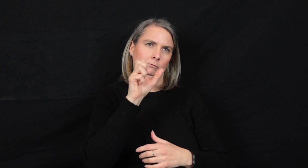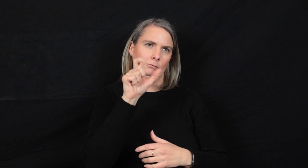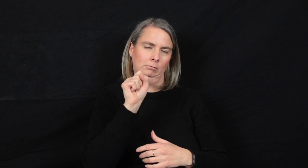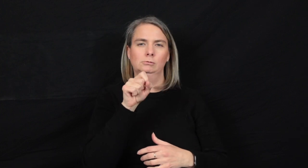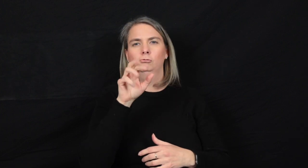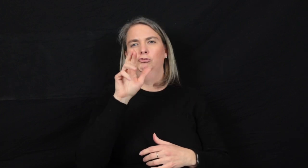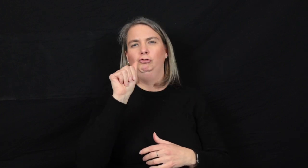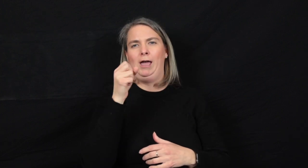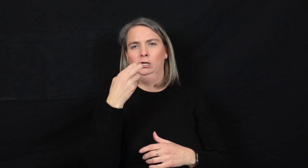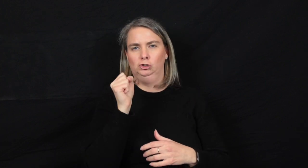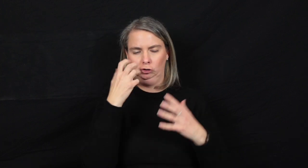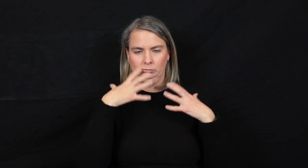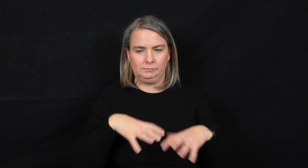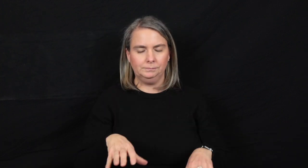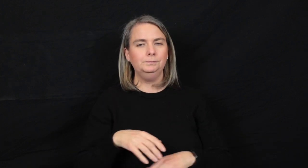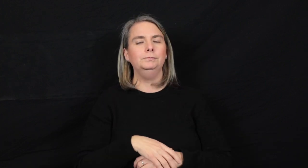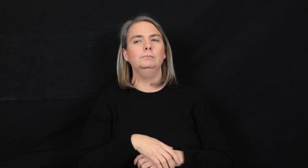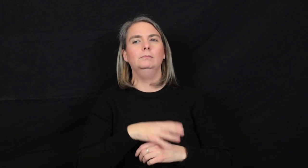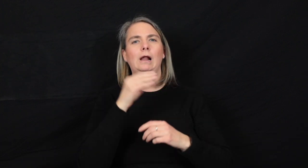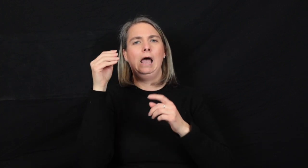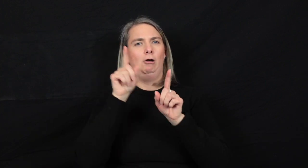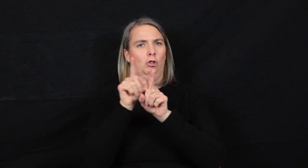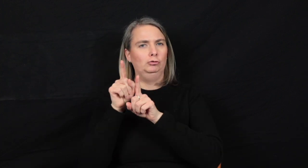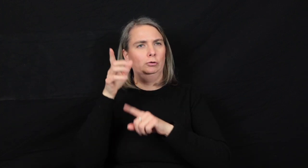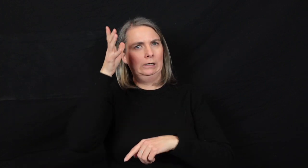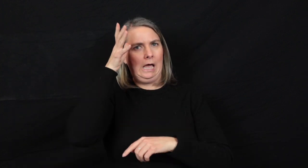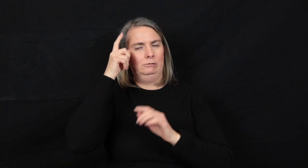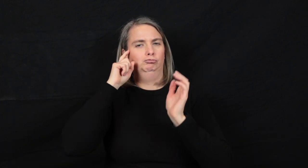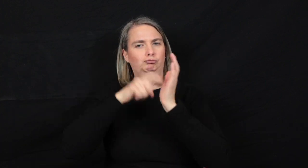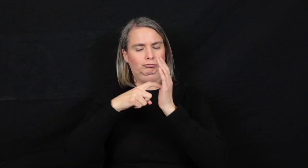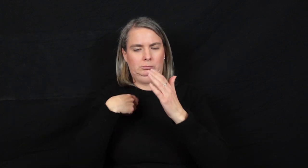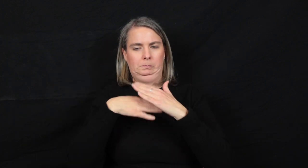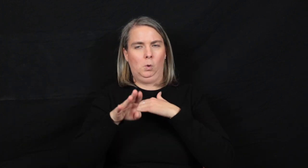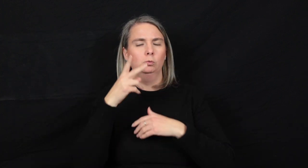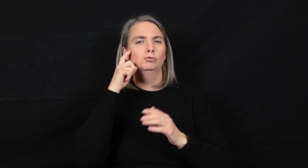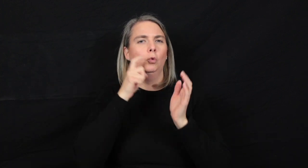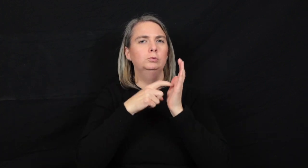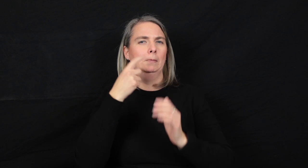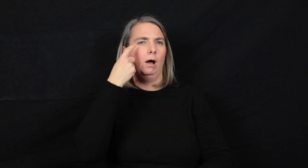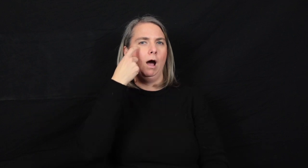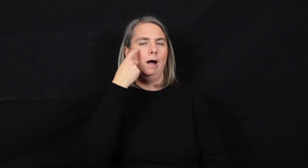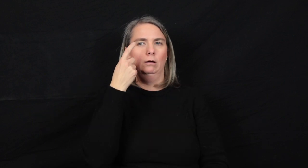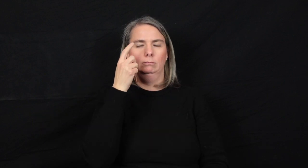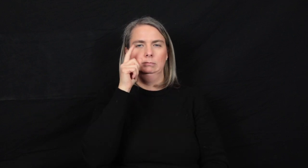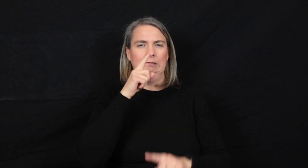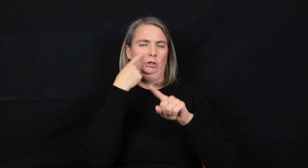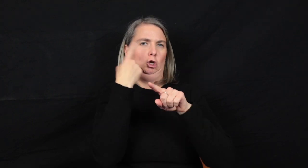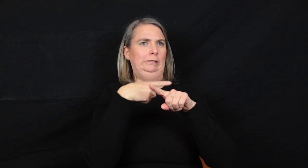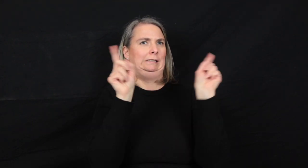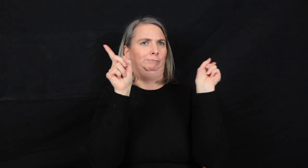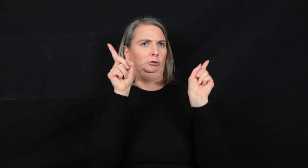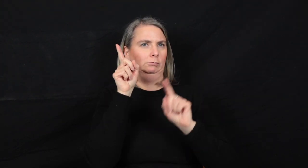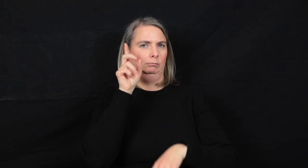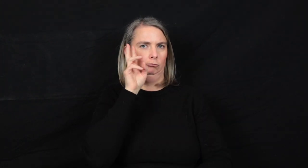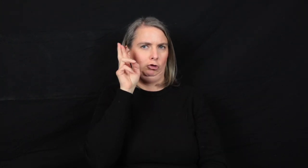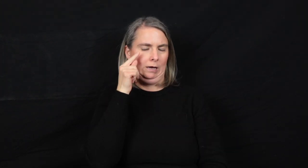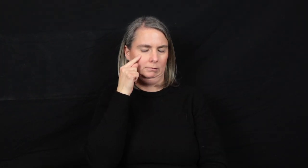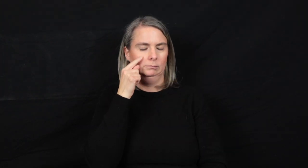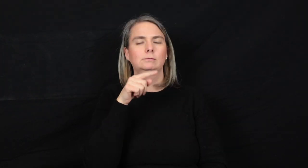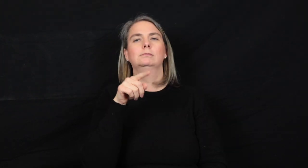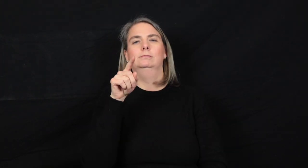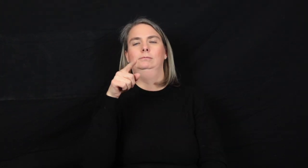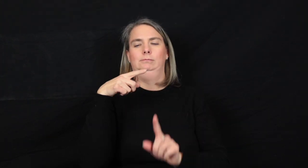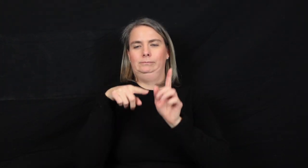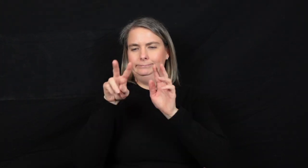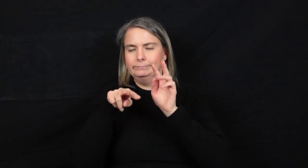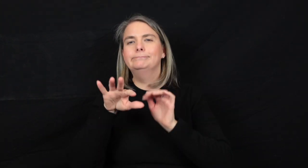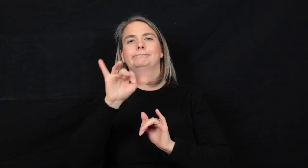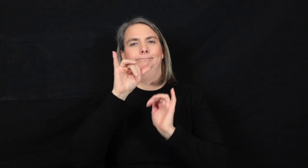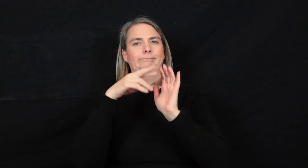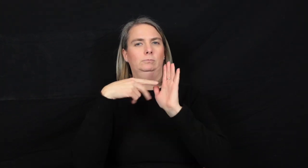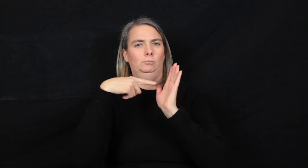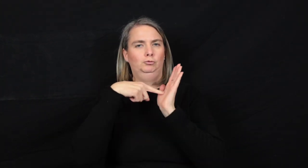with a rash all over my body. My dad also noticed that my right eye looked a bit different. A bit of